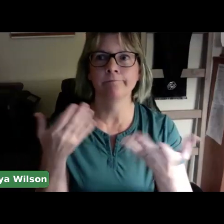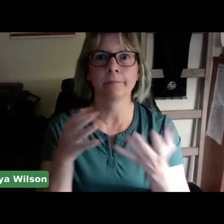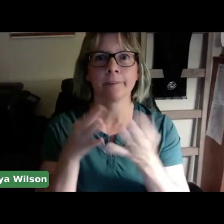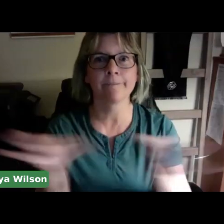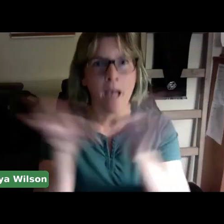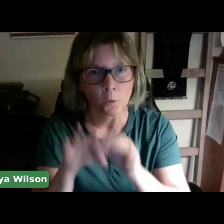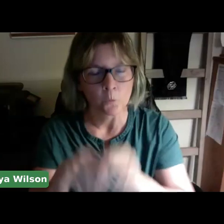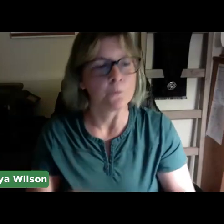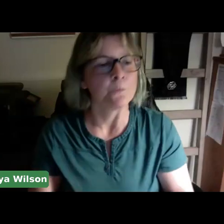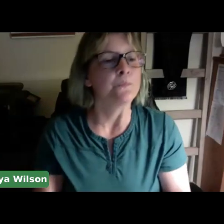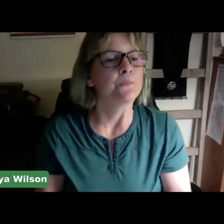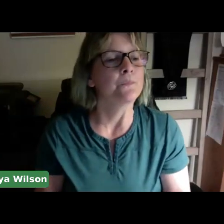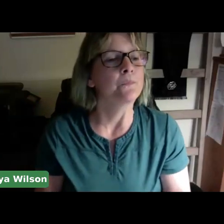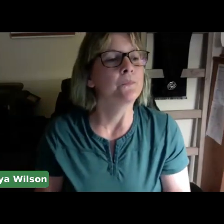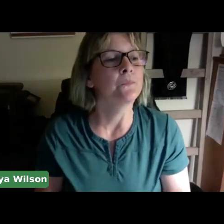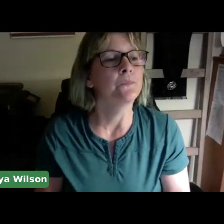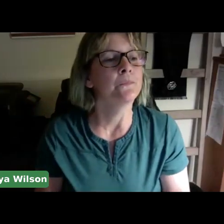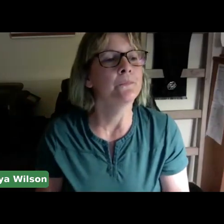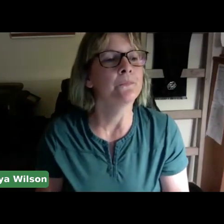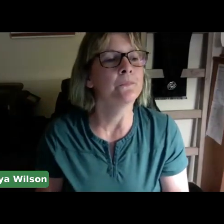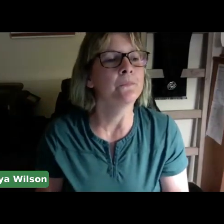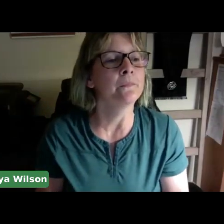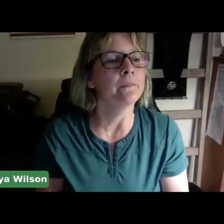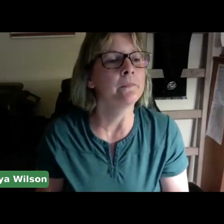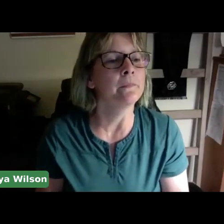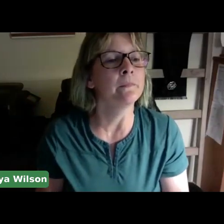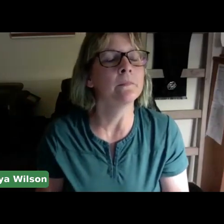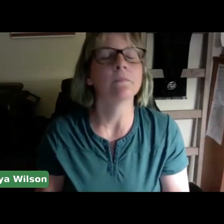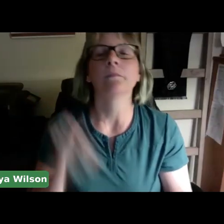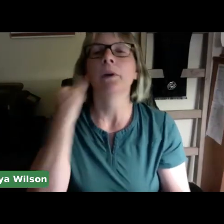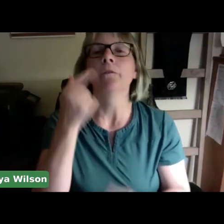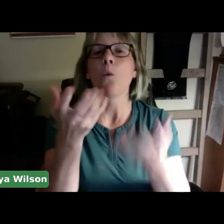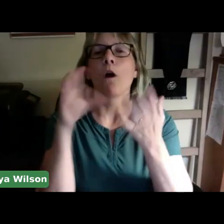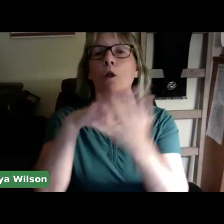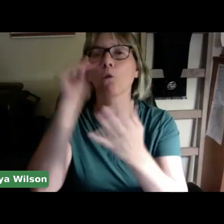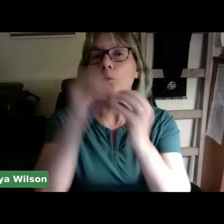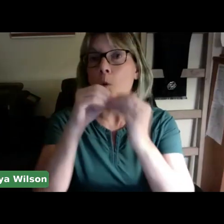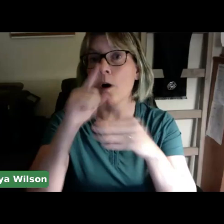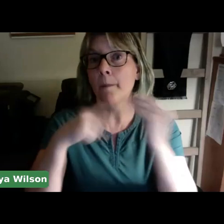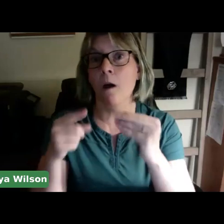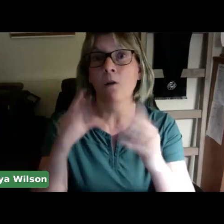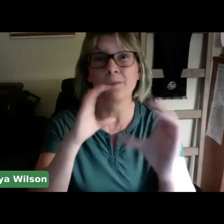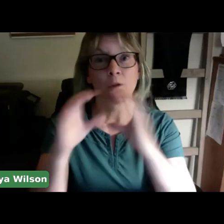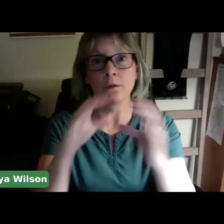and treated equal. Equally and equally valuable.